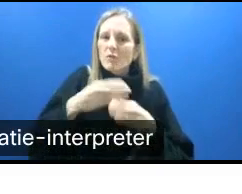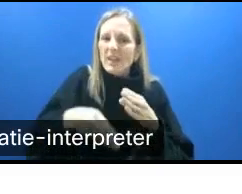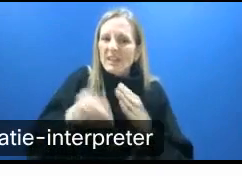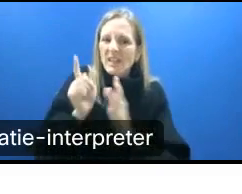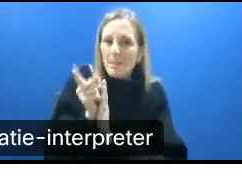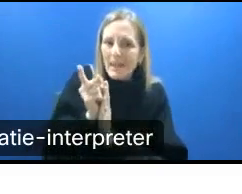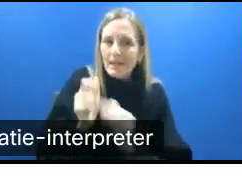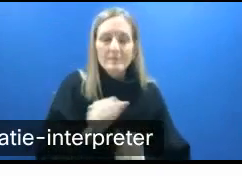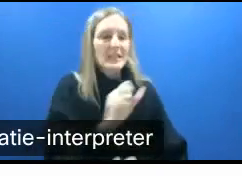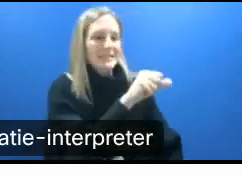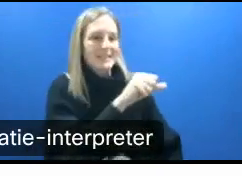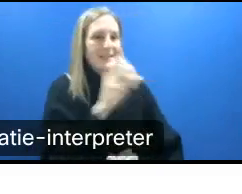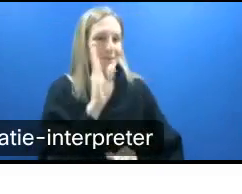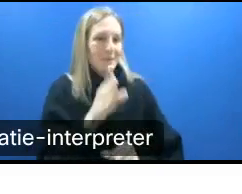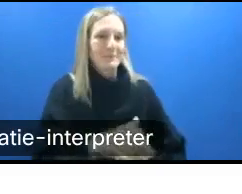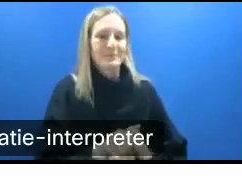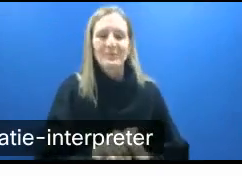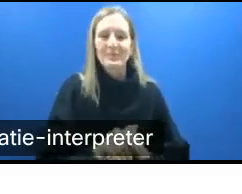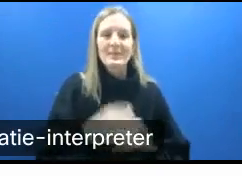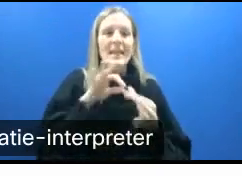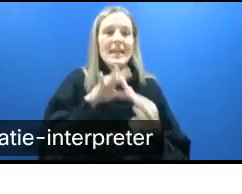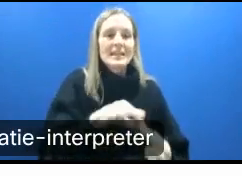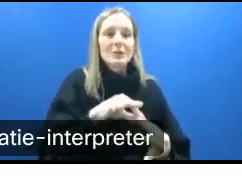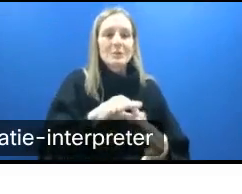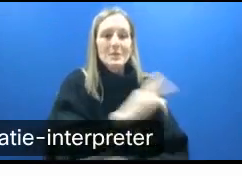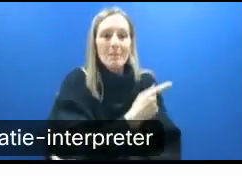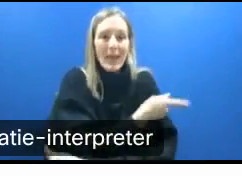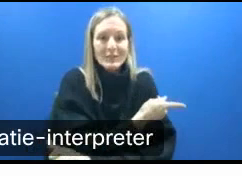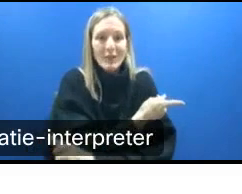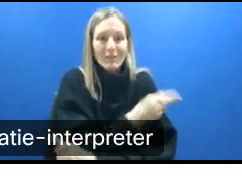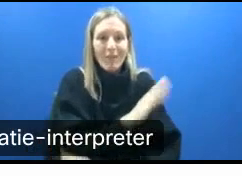Yes, in terms of patient satisfaction, um,